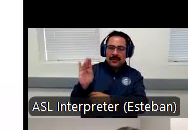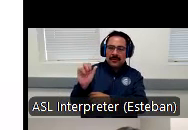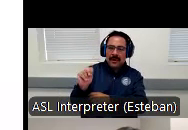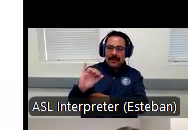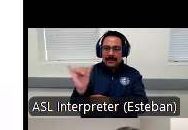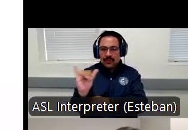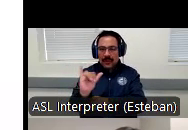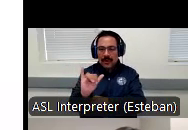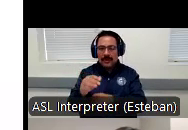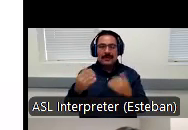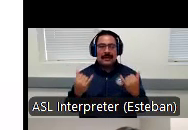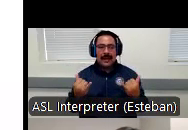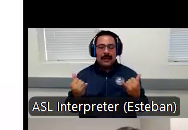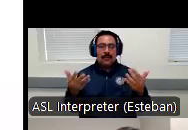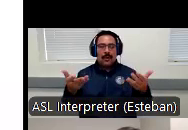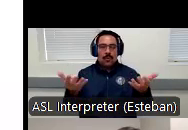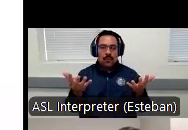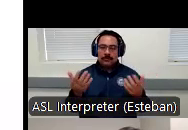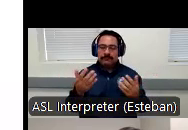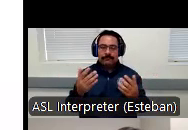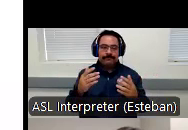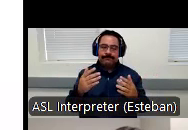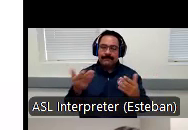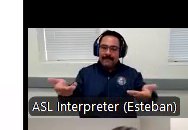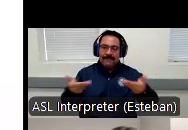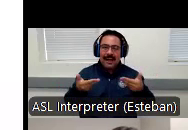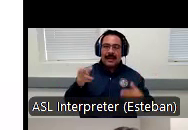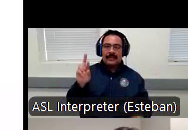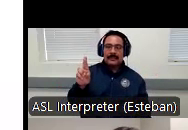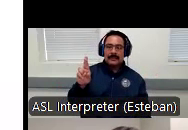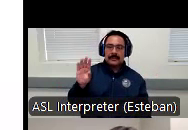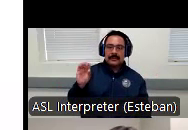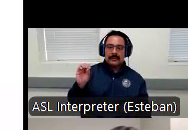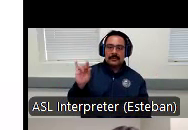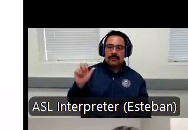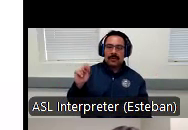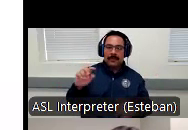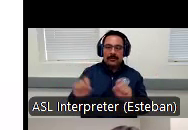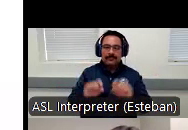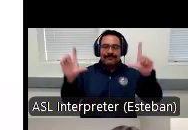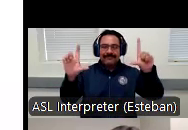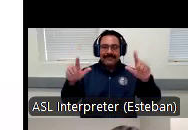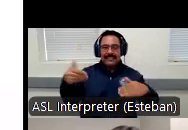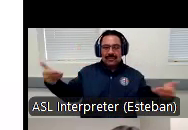So with that, I would love for Robin to come on and introduce herself. ROBIN: